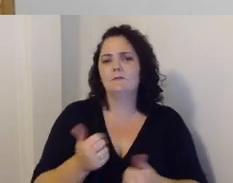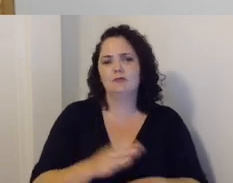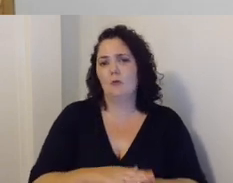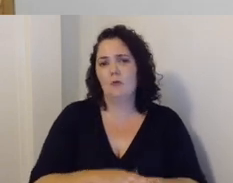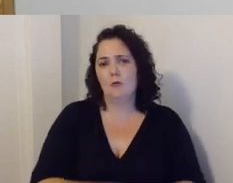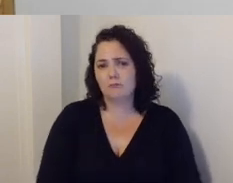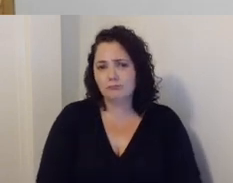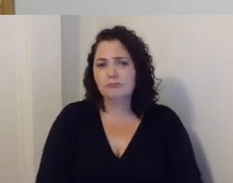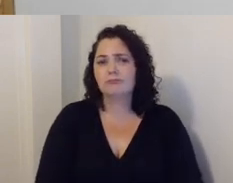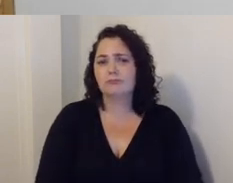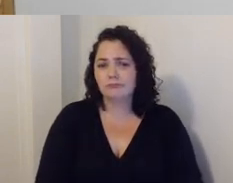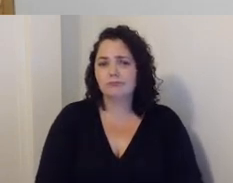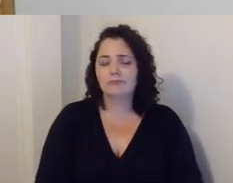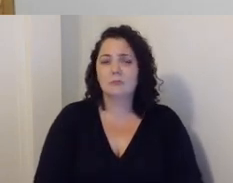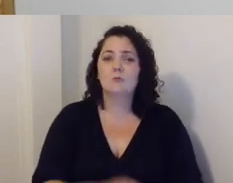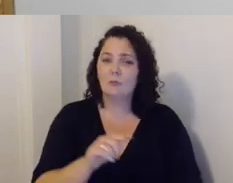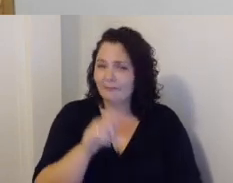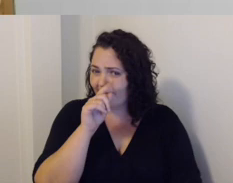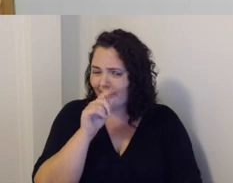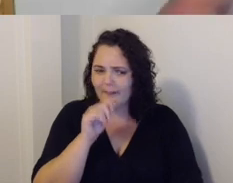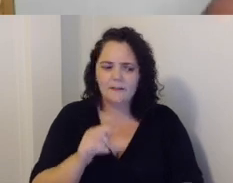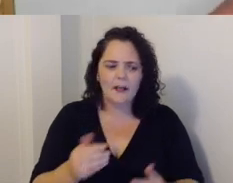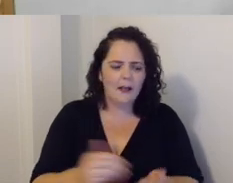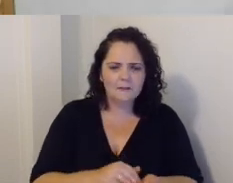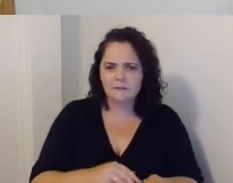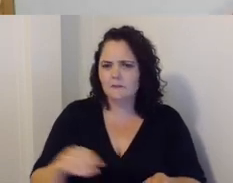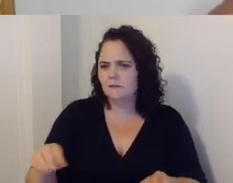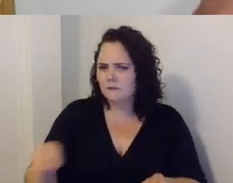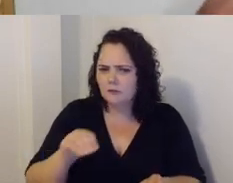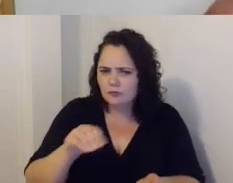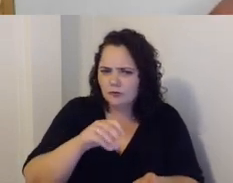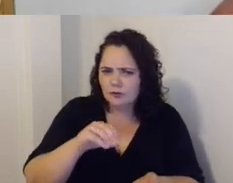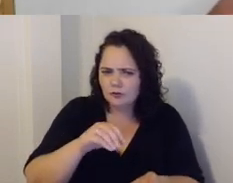you can always add if you need to more of your dry ground material if you're feeling